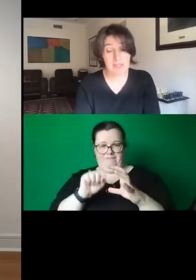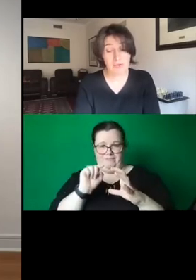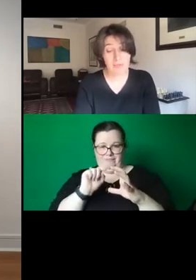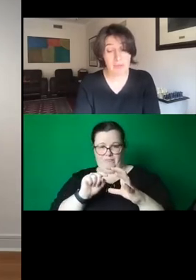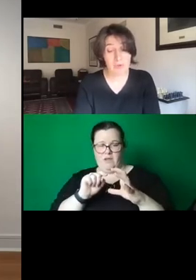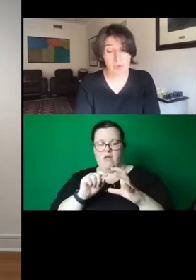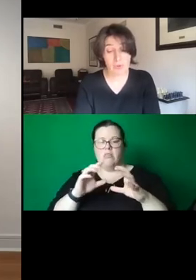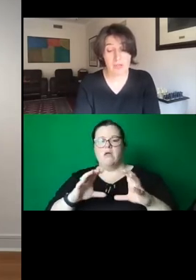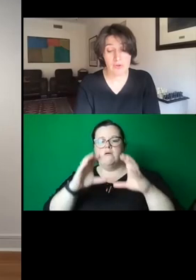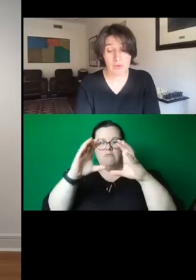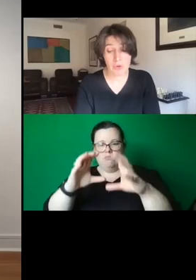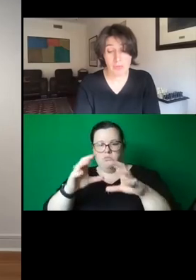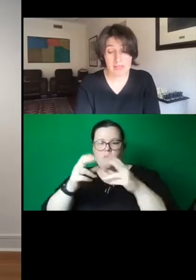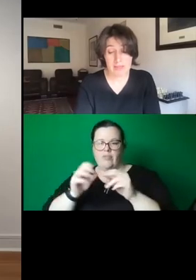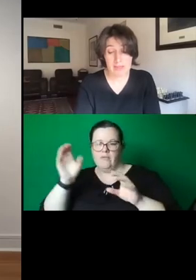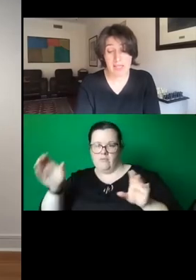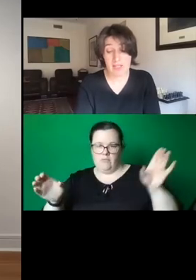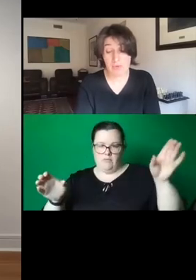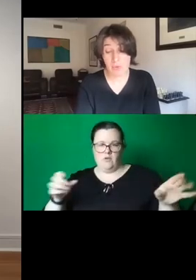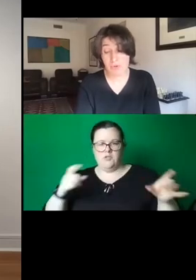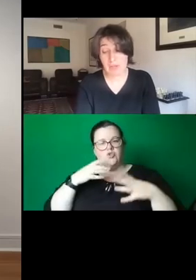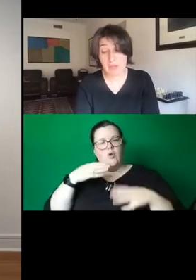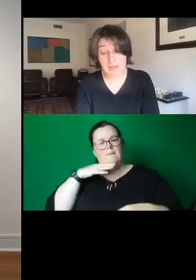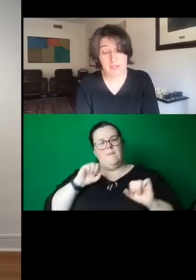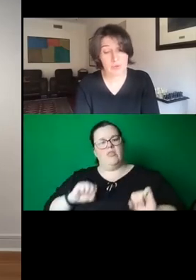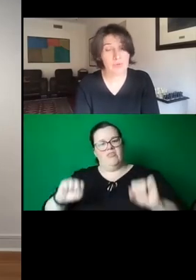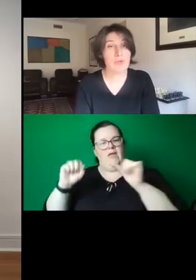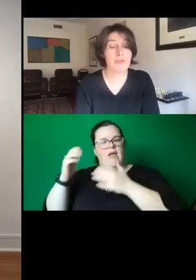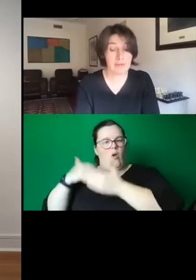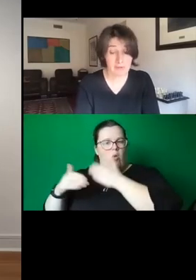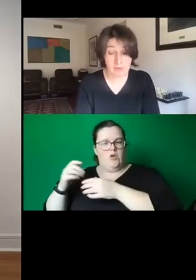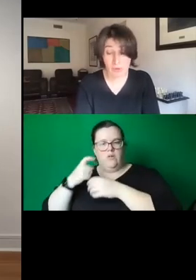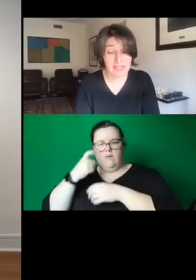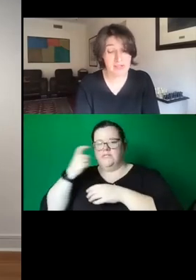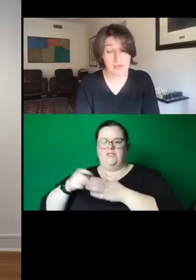melbourne's own colonial monuments the idea was to parallel these two royal histories